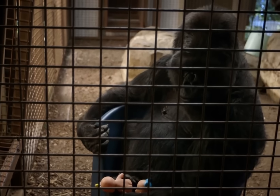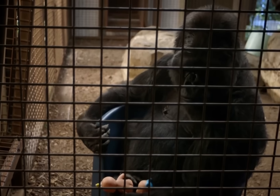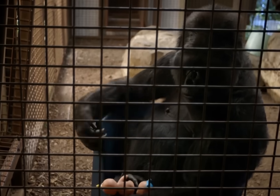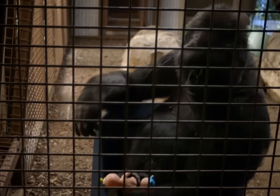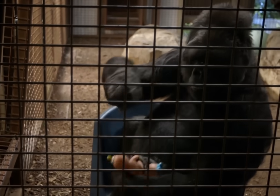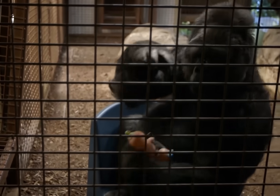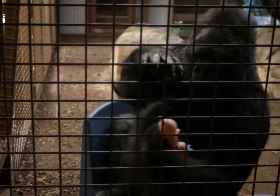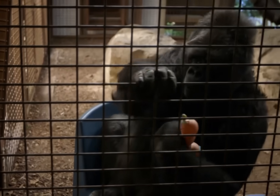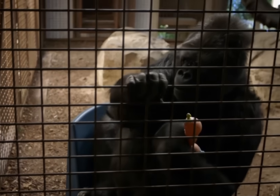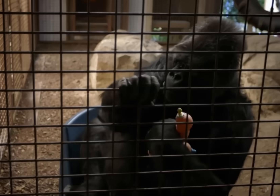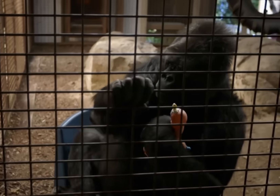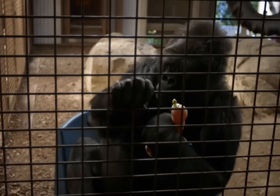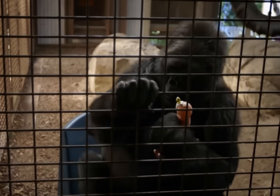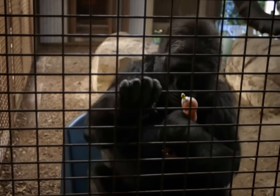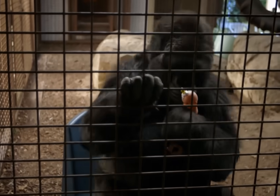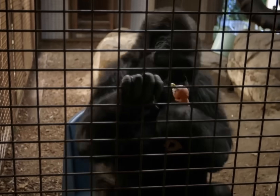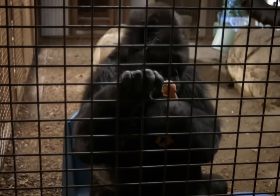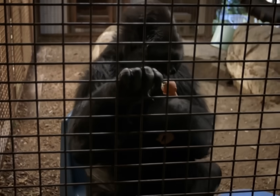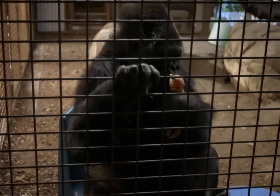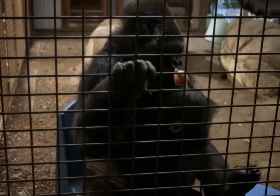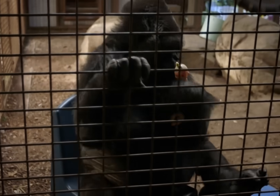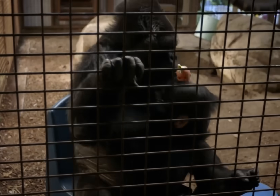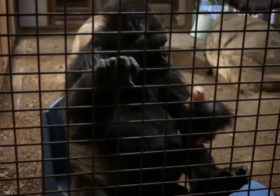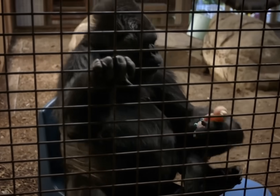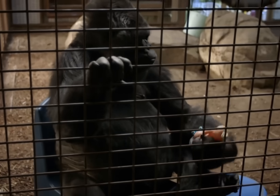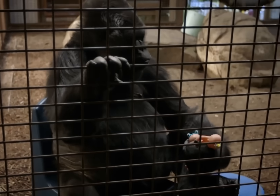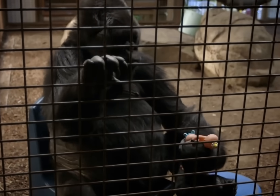To look back on the ape research of this nature feels